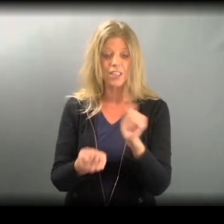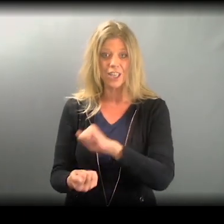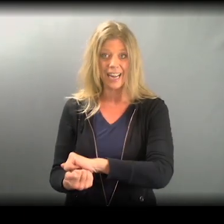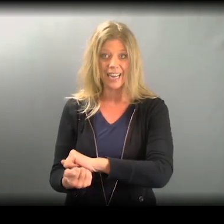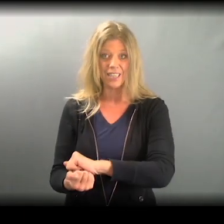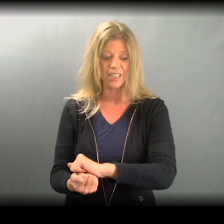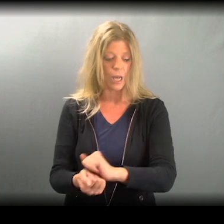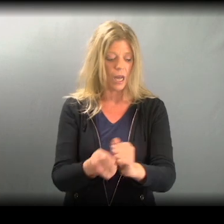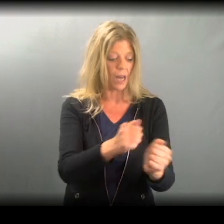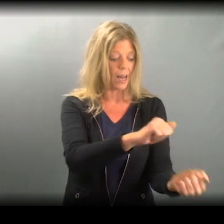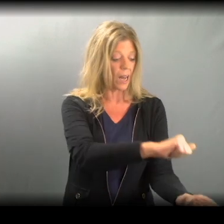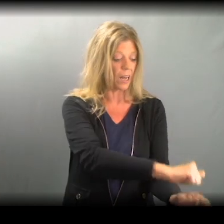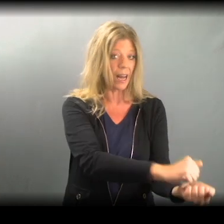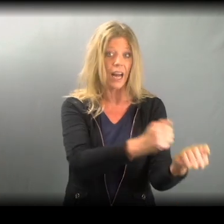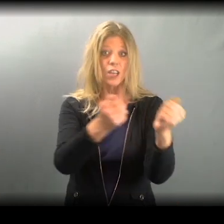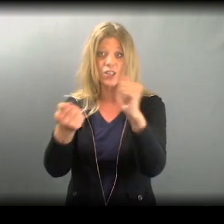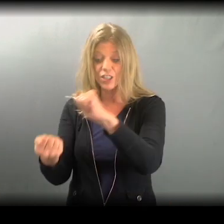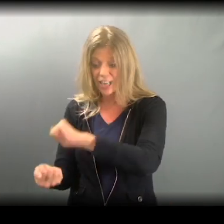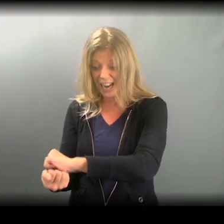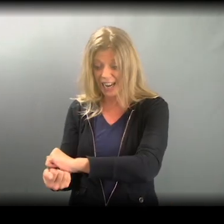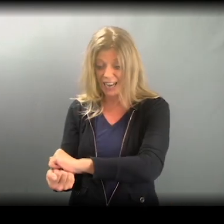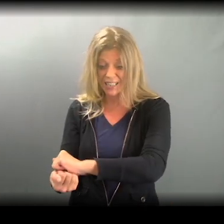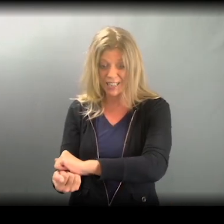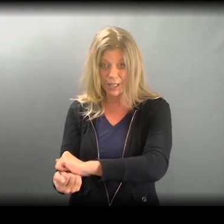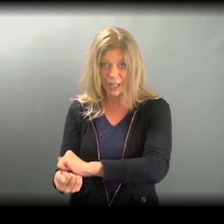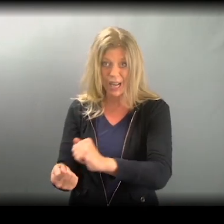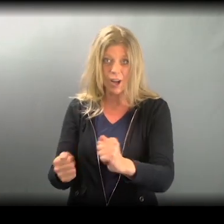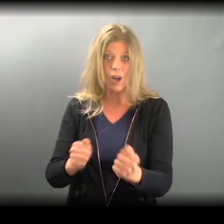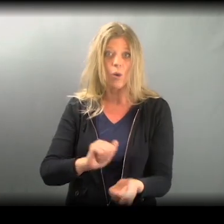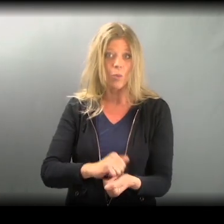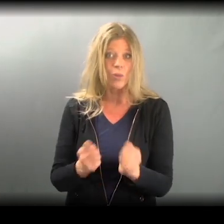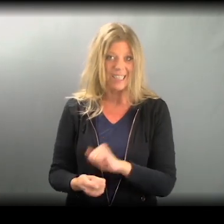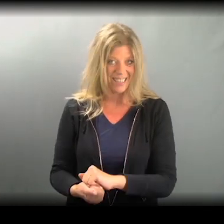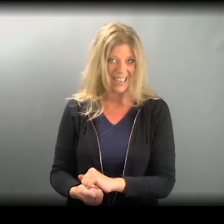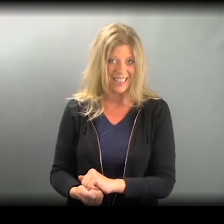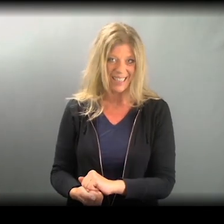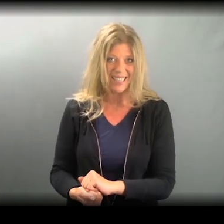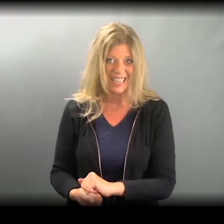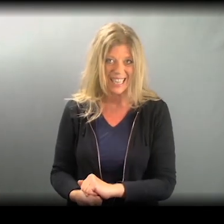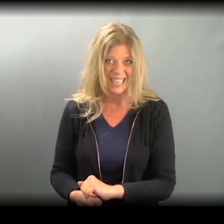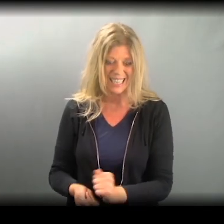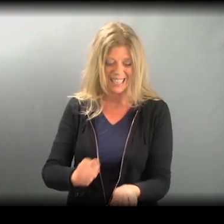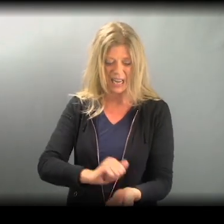CHANGE Like this.